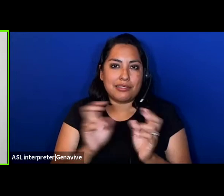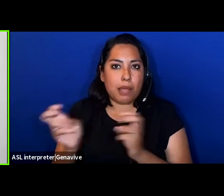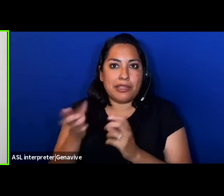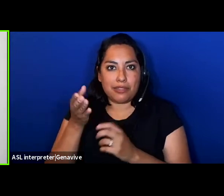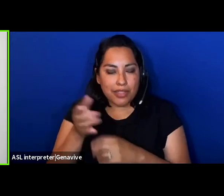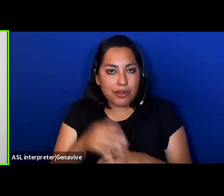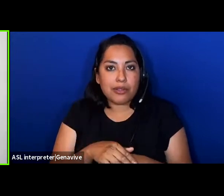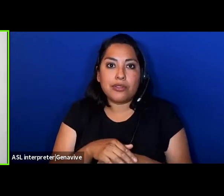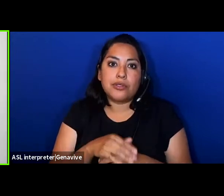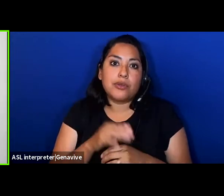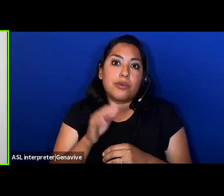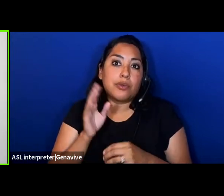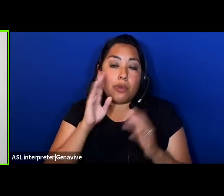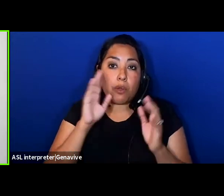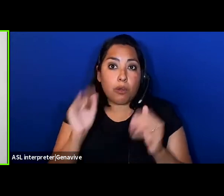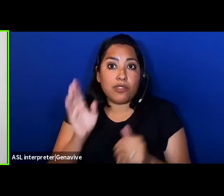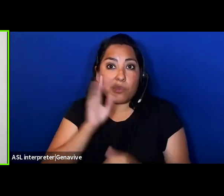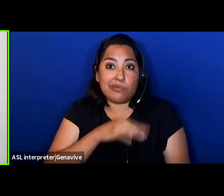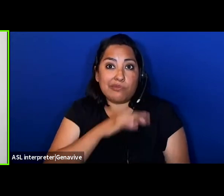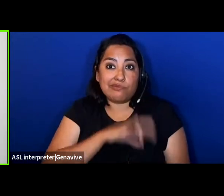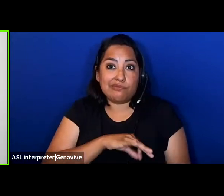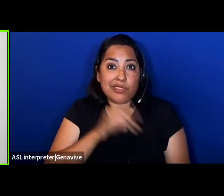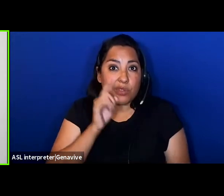they will be valuable to you and valuable as you